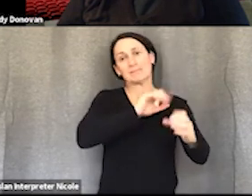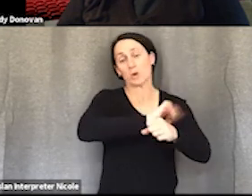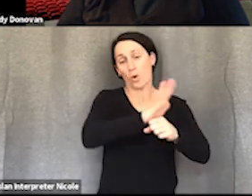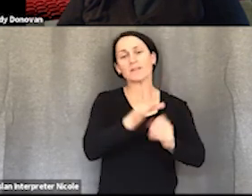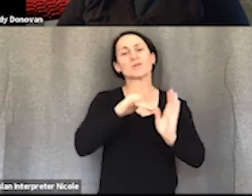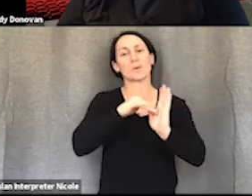ourselves, our staff,